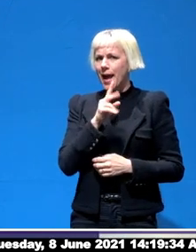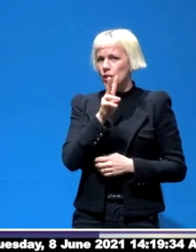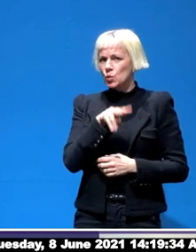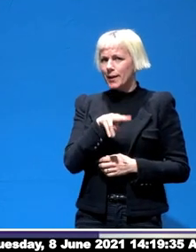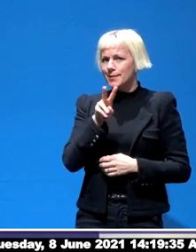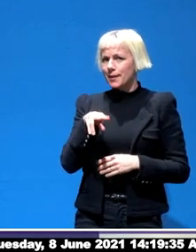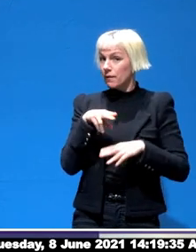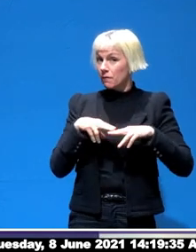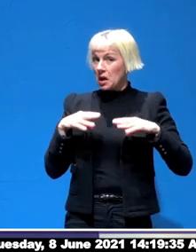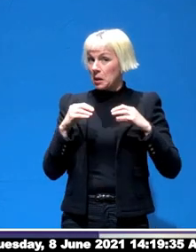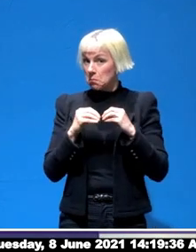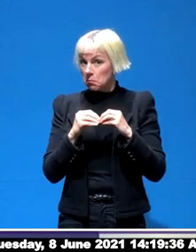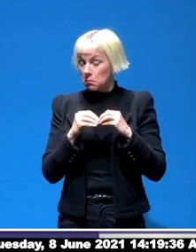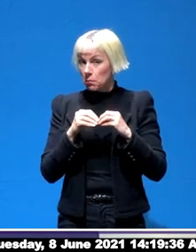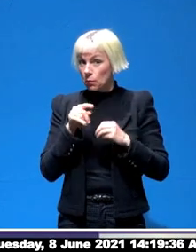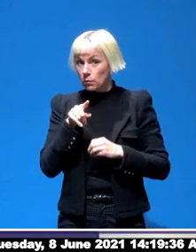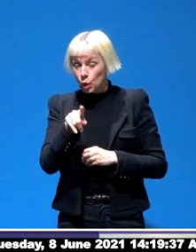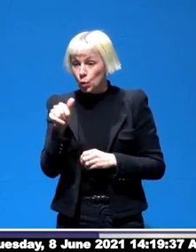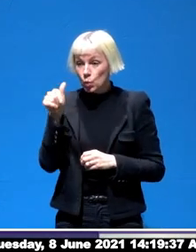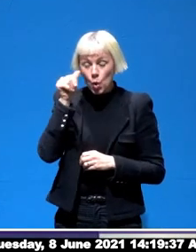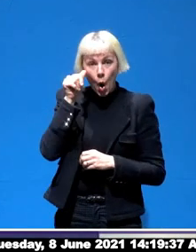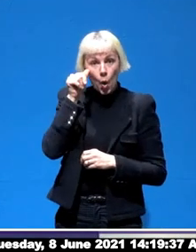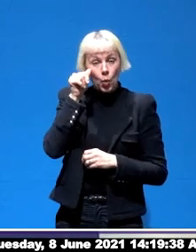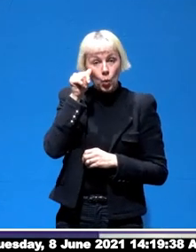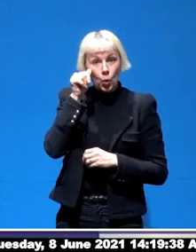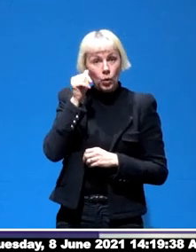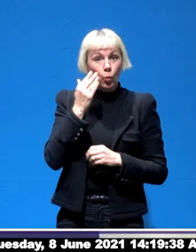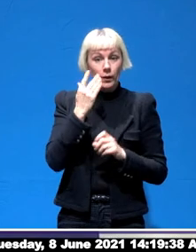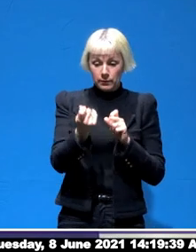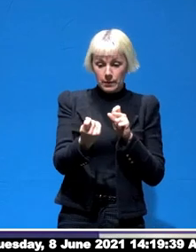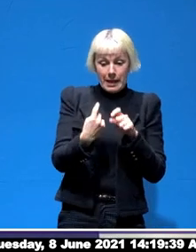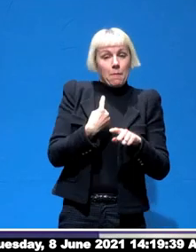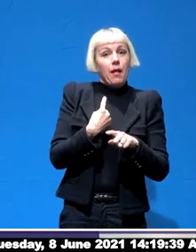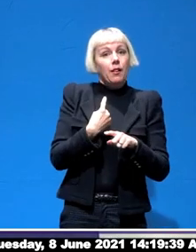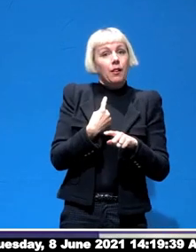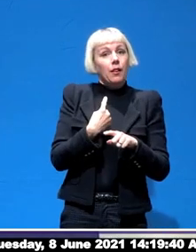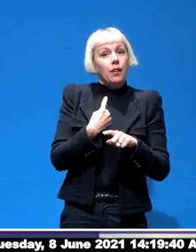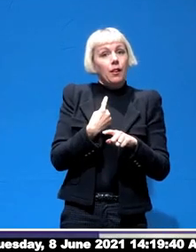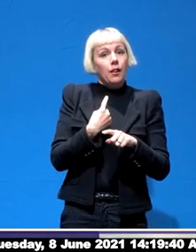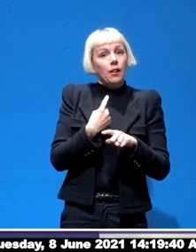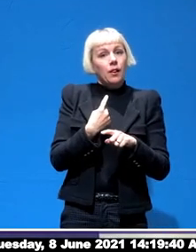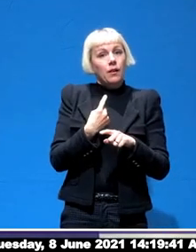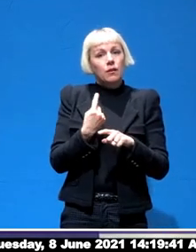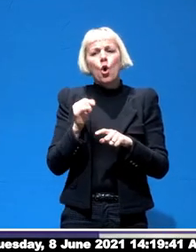But were you aware when you got an email, as referred to in 14b that a